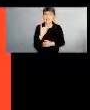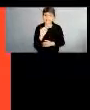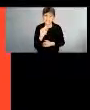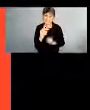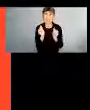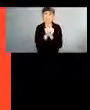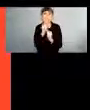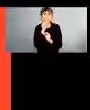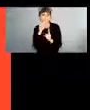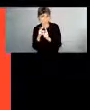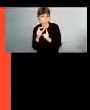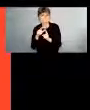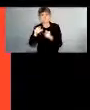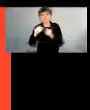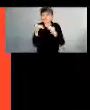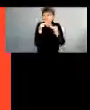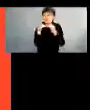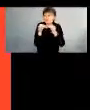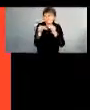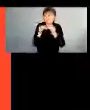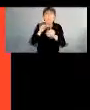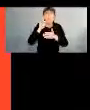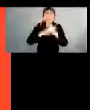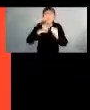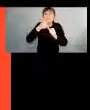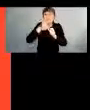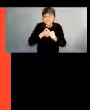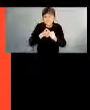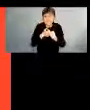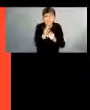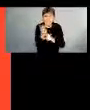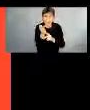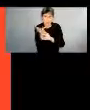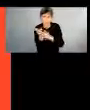of what you have shared in each upload area to make it obvious and clear to the assessors